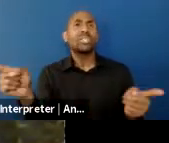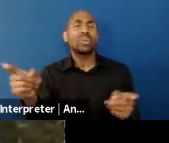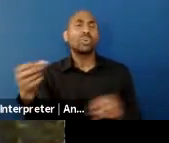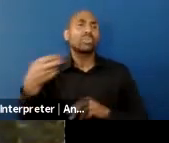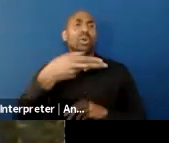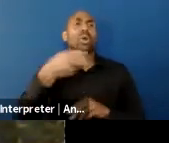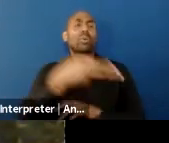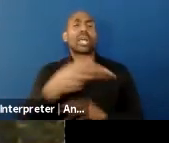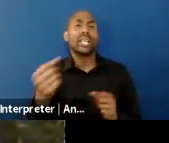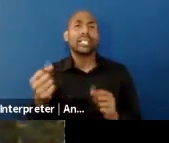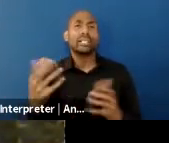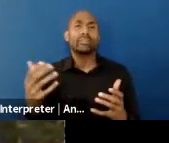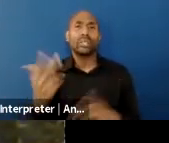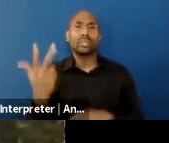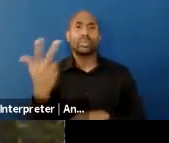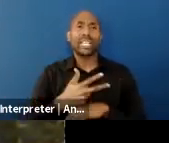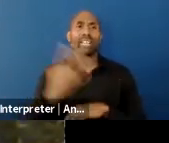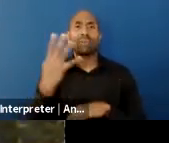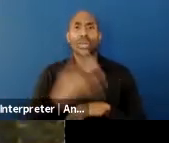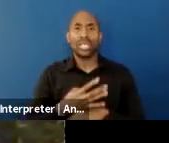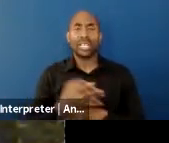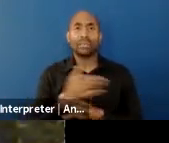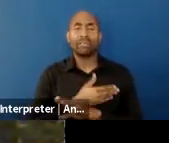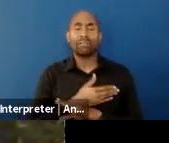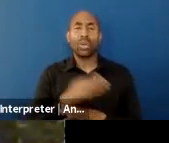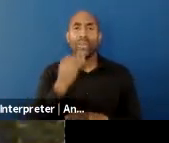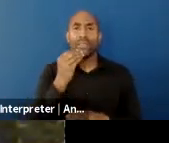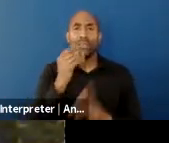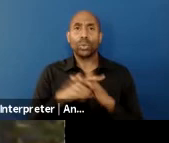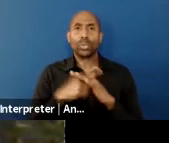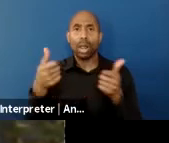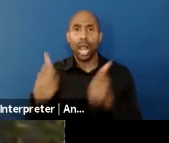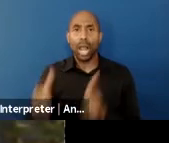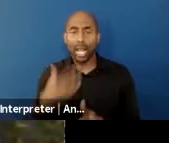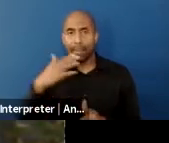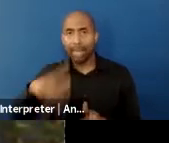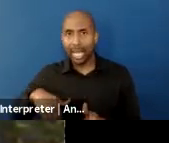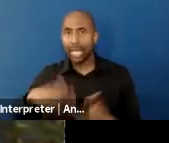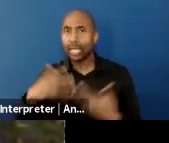days before the food spoils.